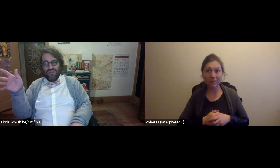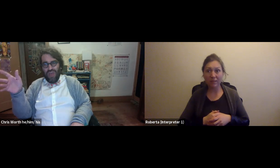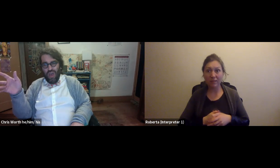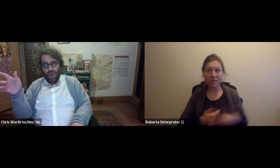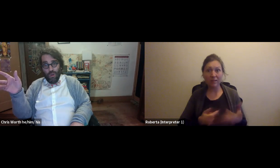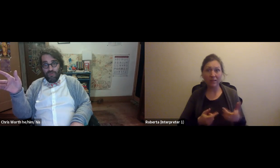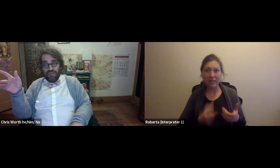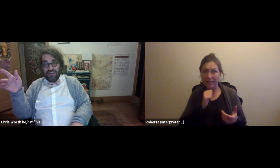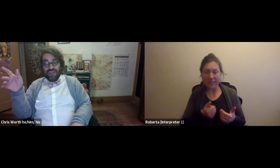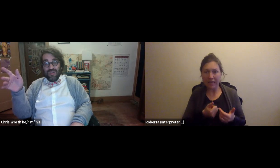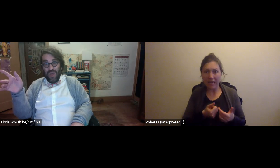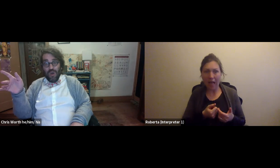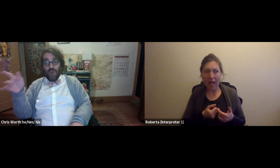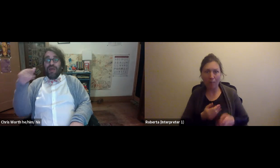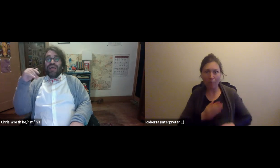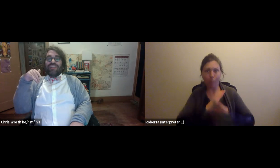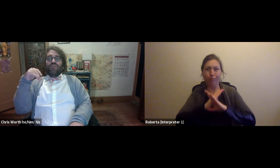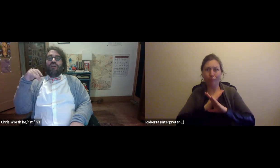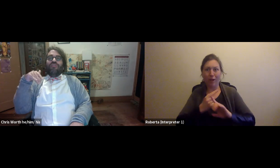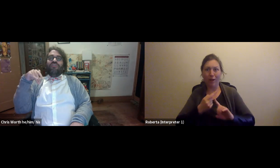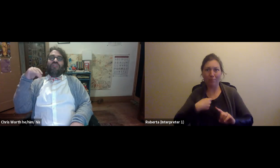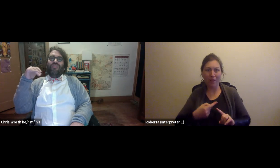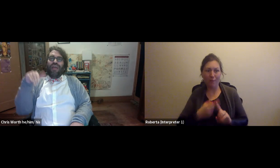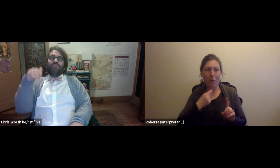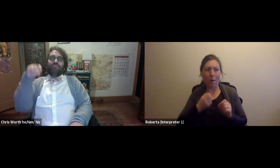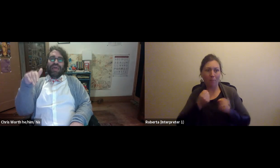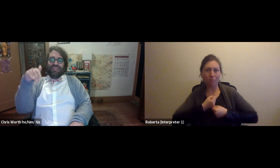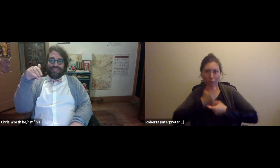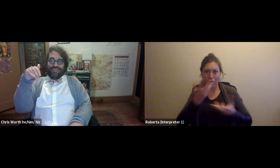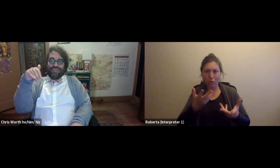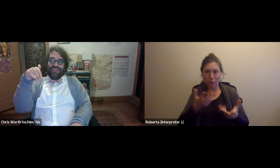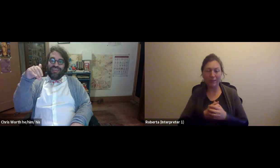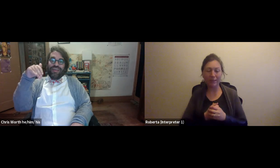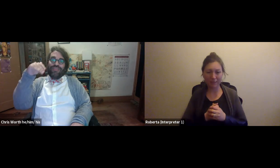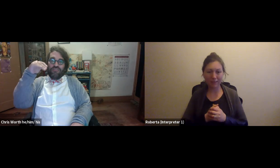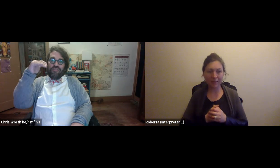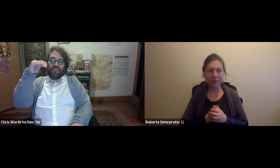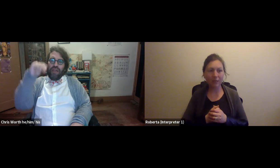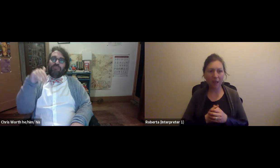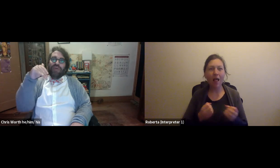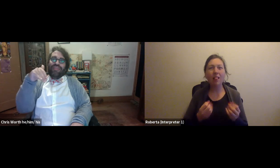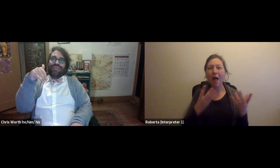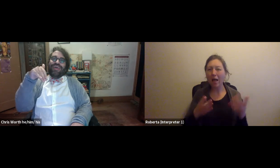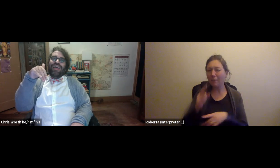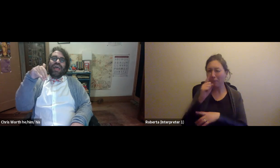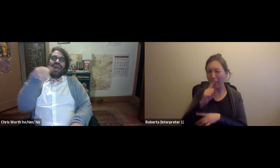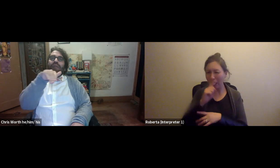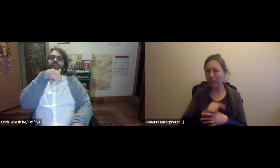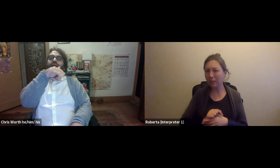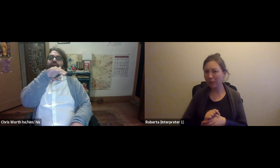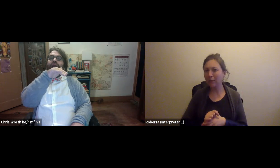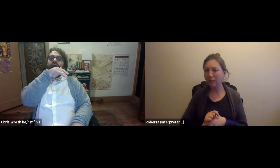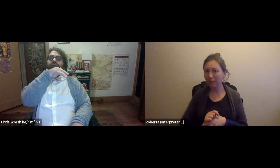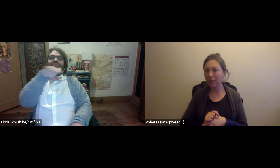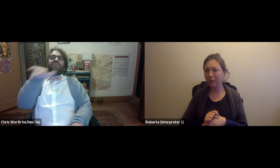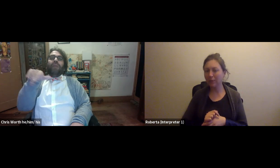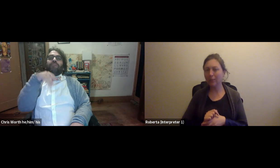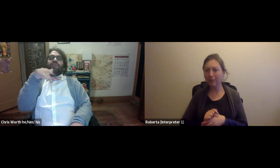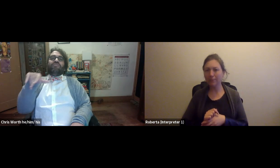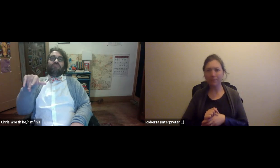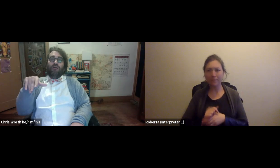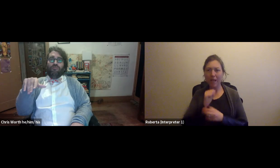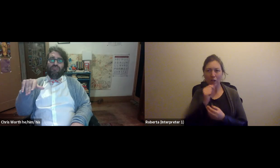No! No! So there's a lot of myth and I don't think my parents fell for this,